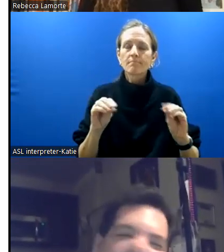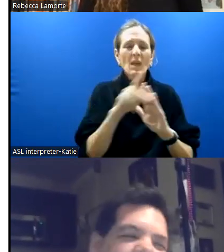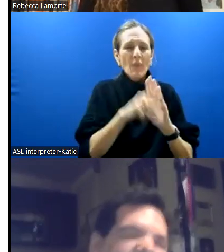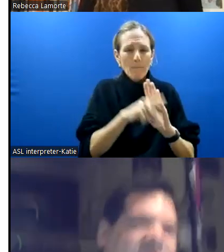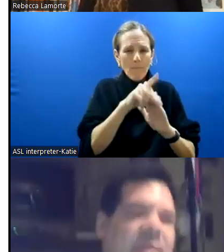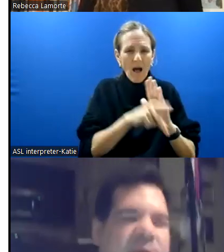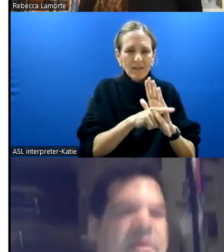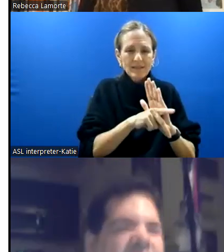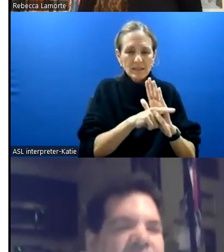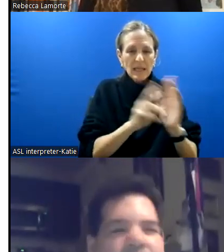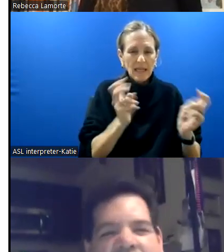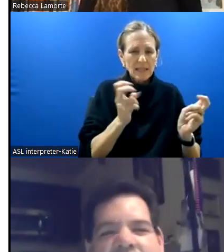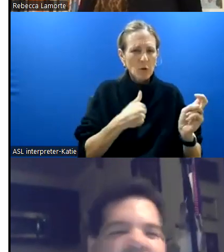which I've been seriously thinking about,